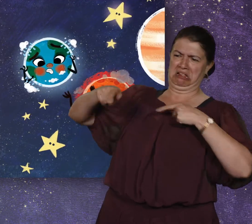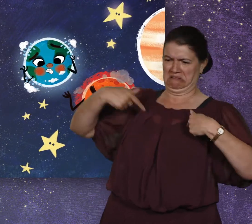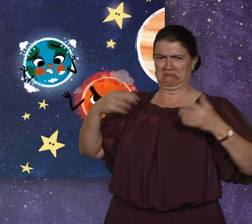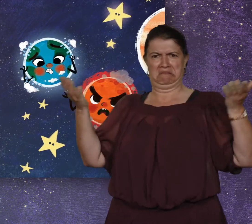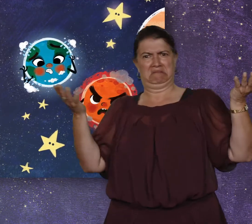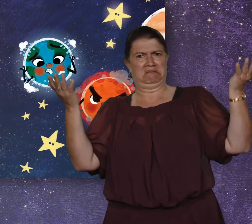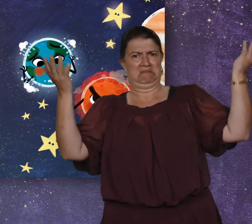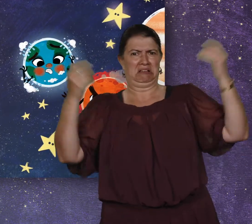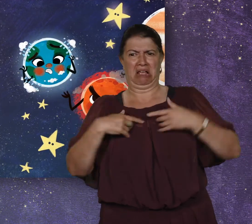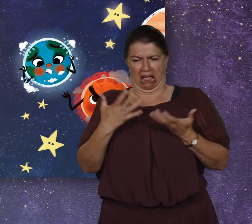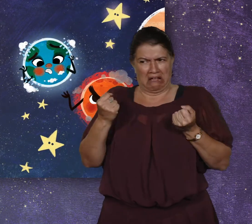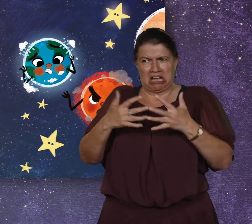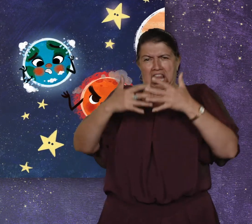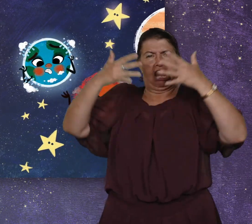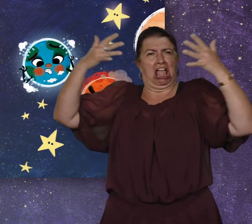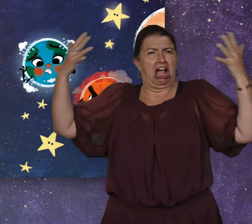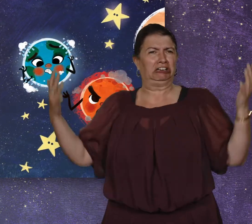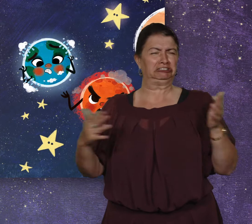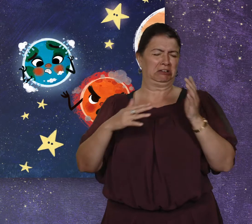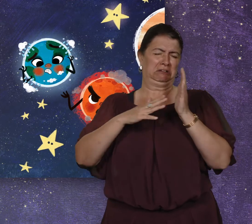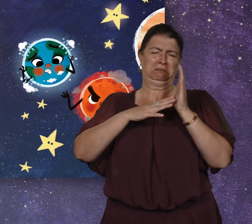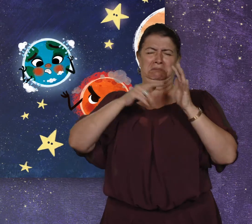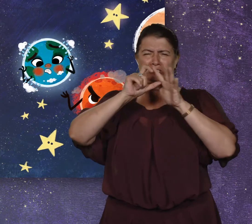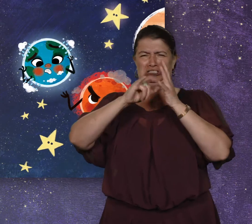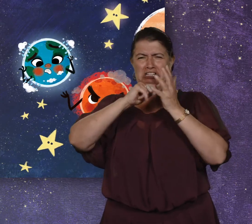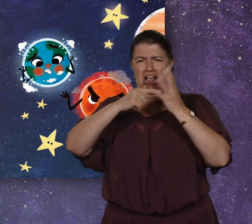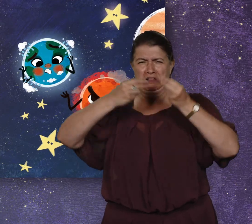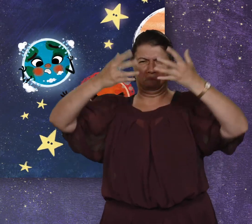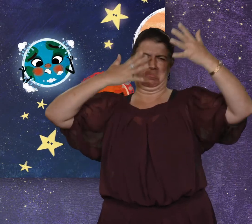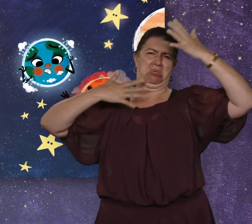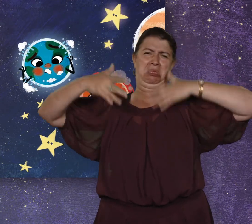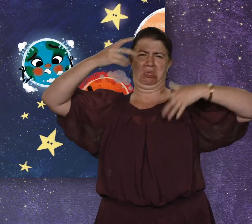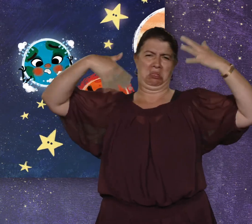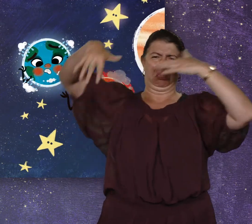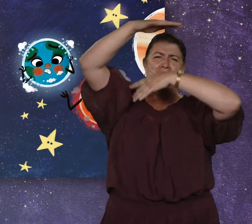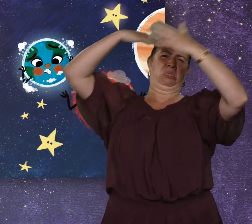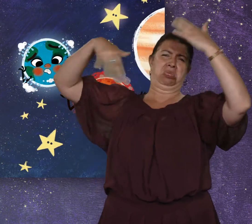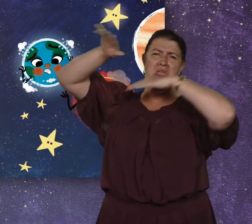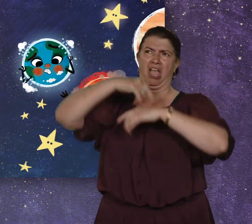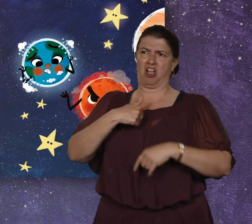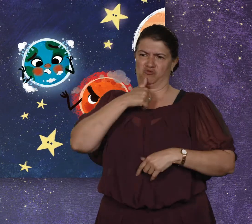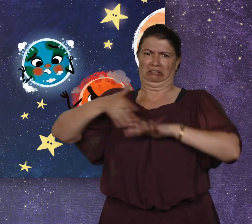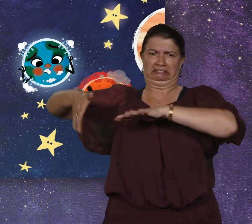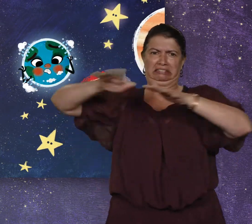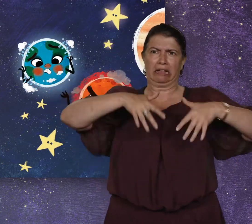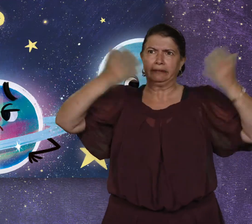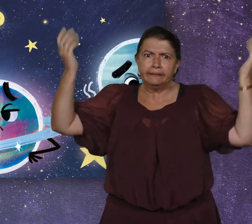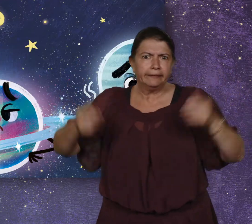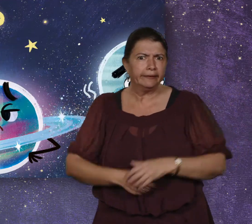me! Iíve got massive great dust storms! I'd RATHER have sea!